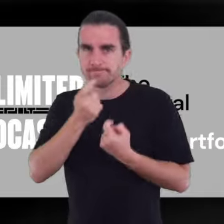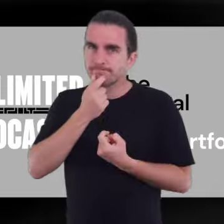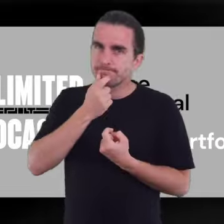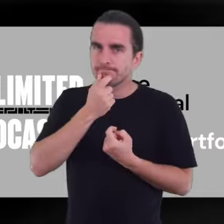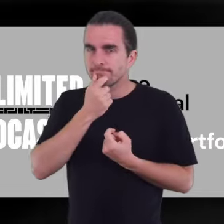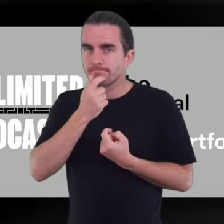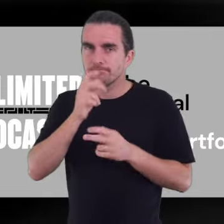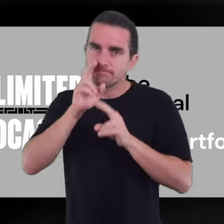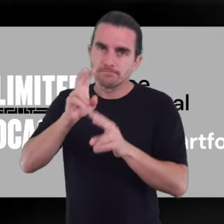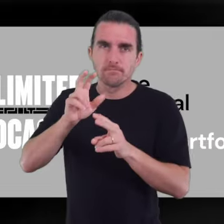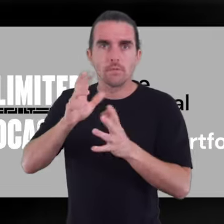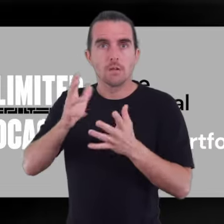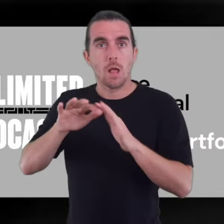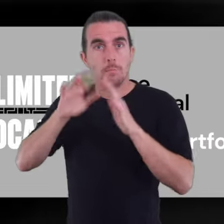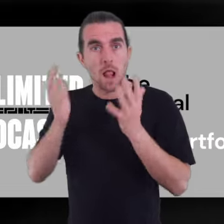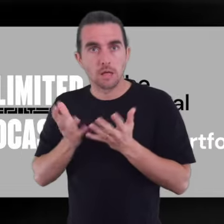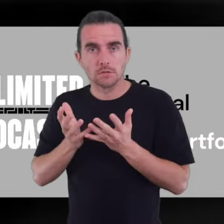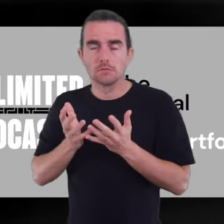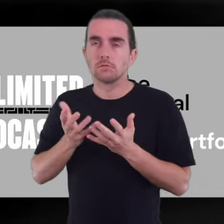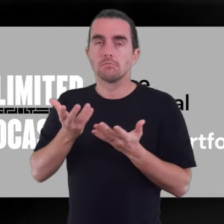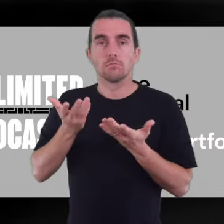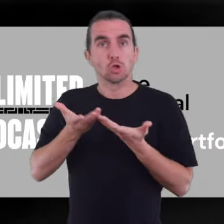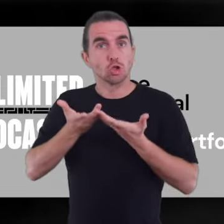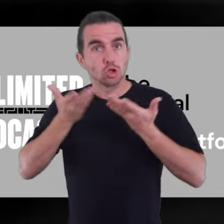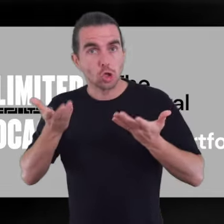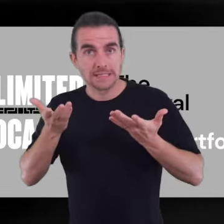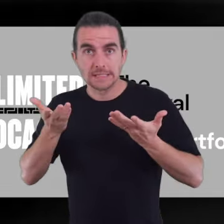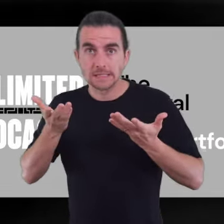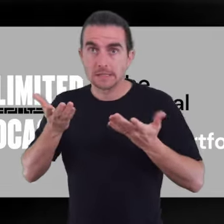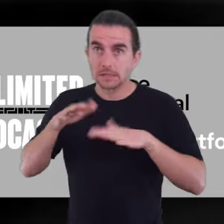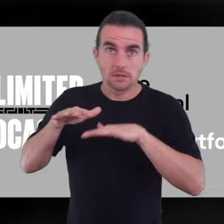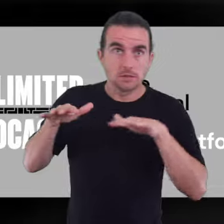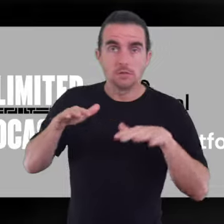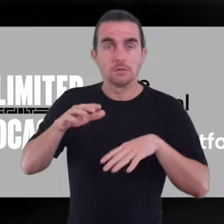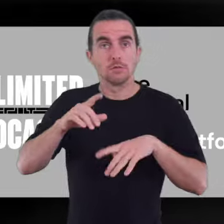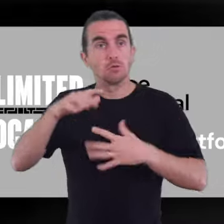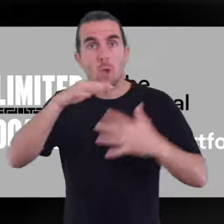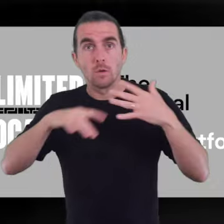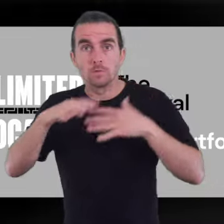is kind of looking at sort of planet justice and social justice,